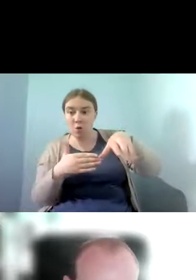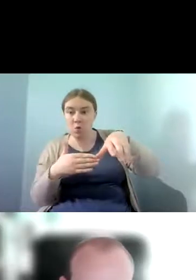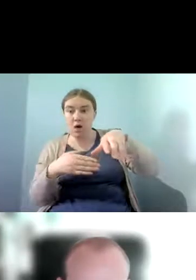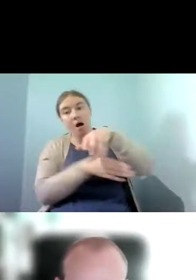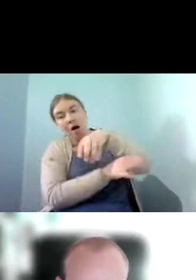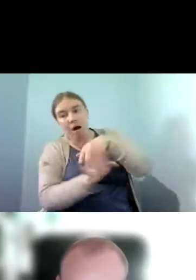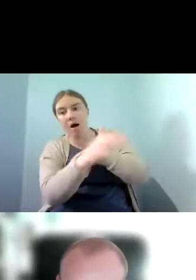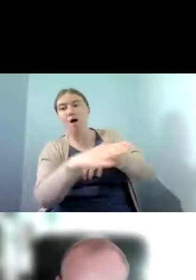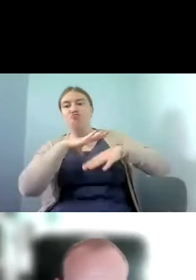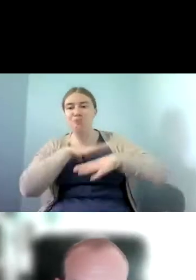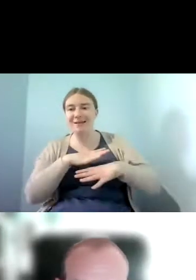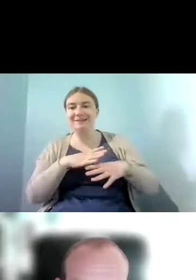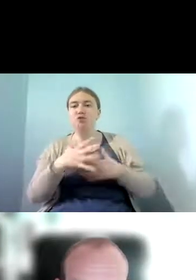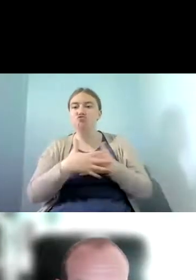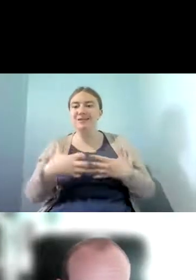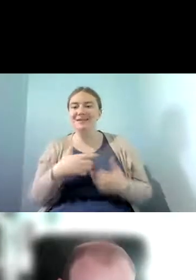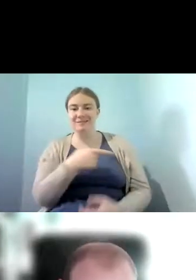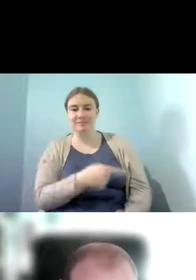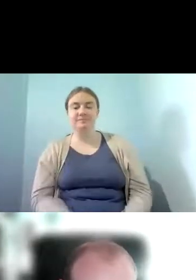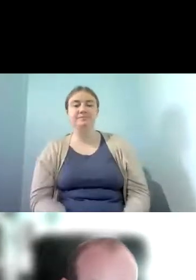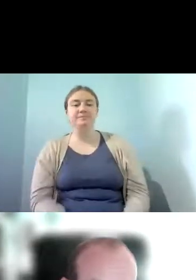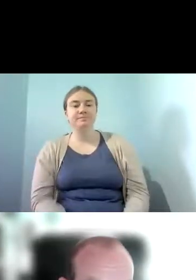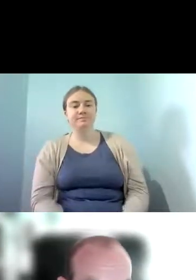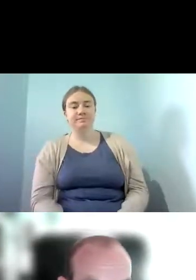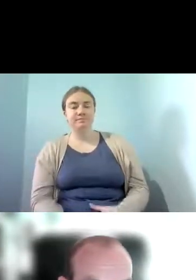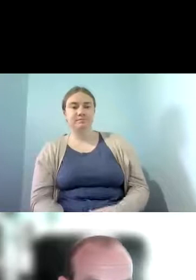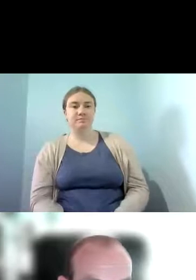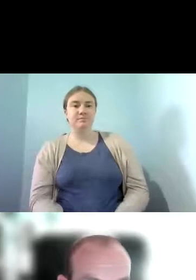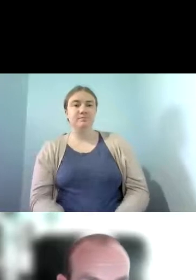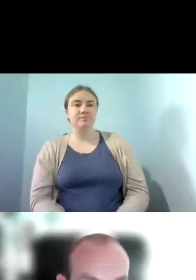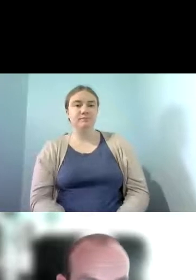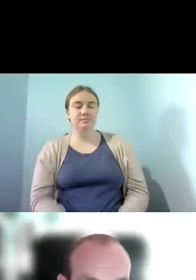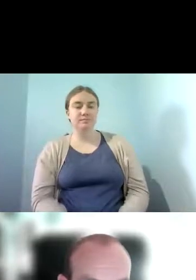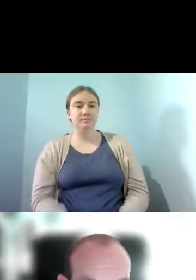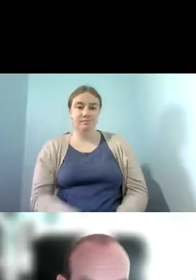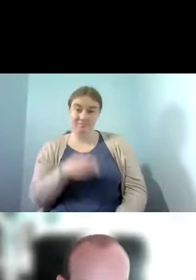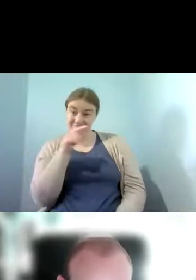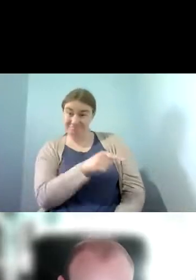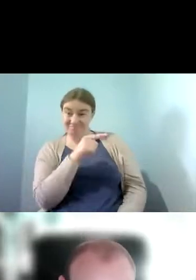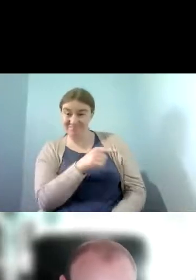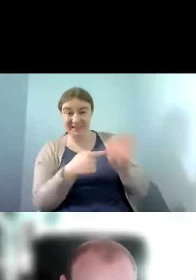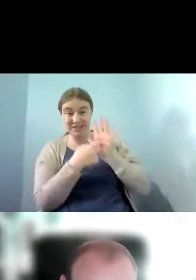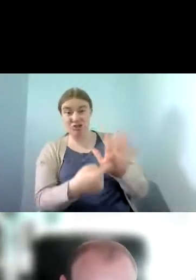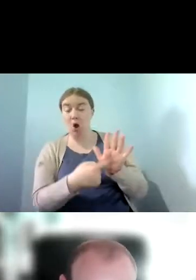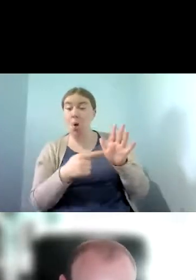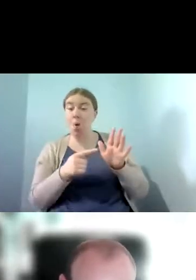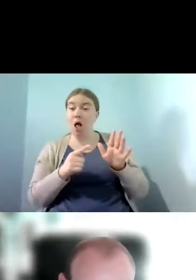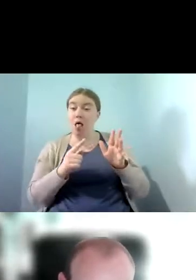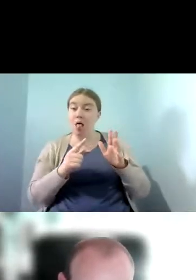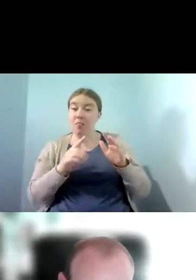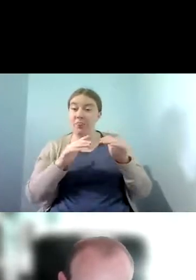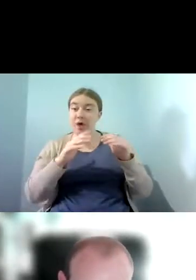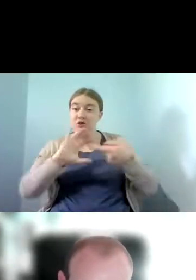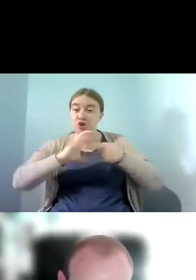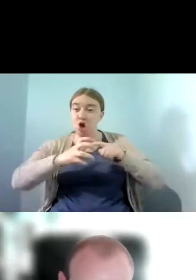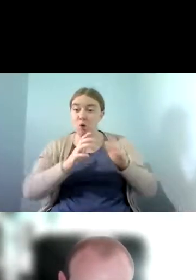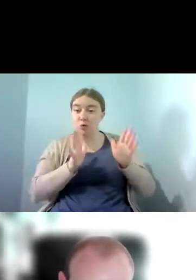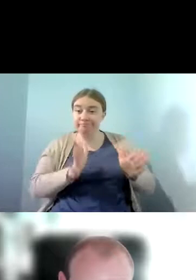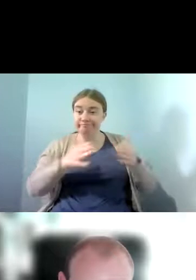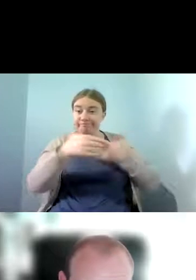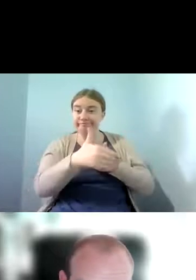if you look um closely there's a plan of our our boulders you can you can you can see that